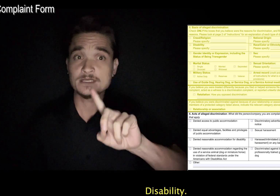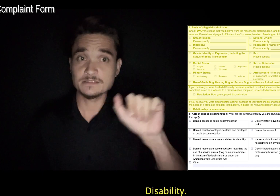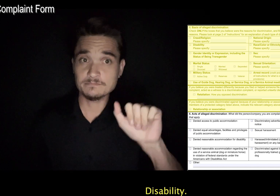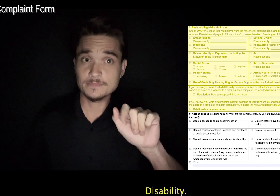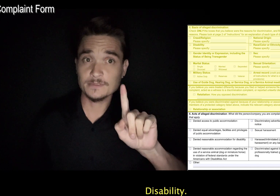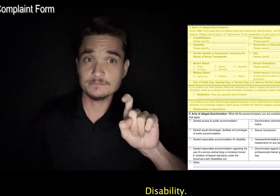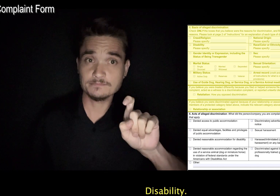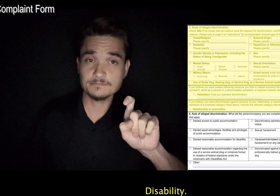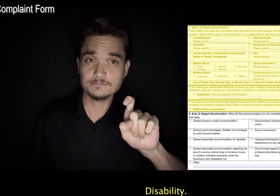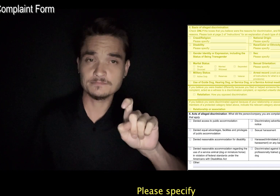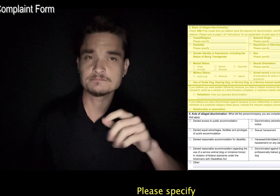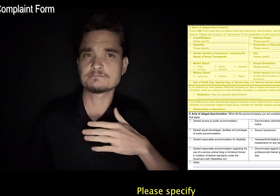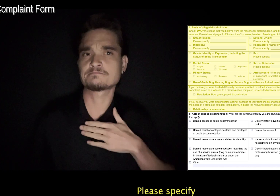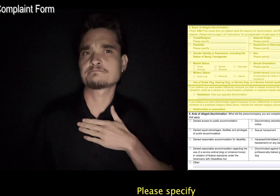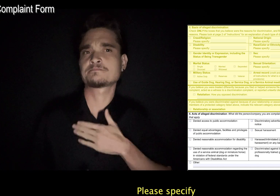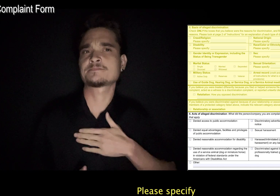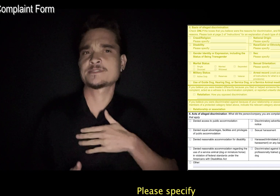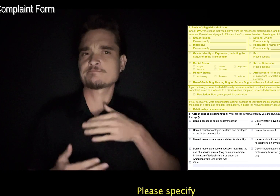Disability. Please specify